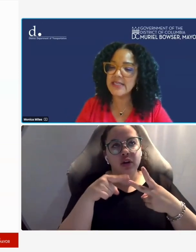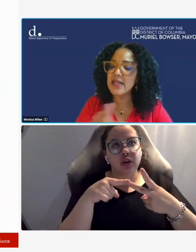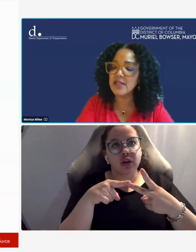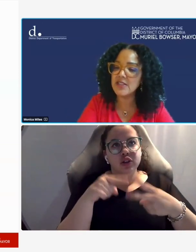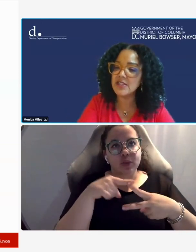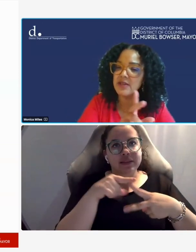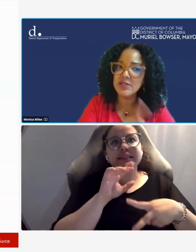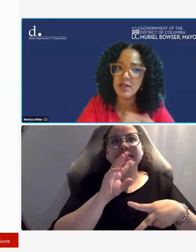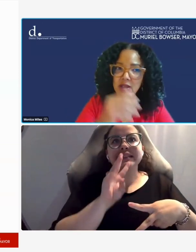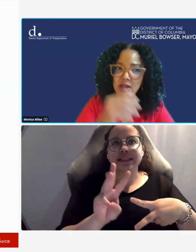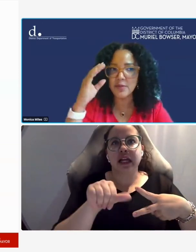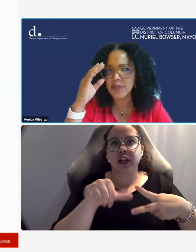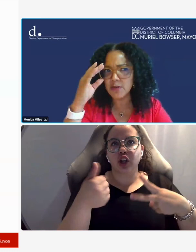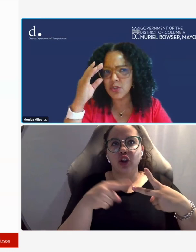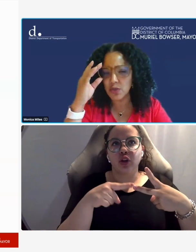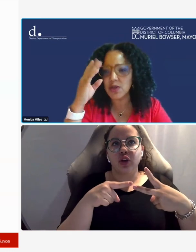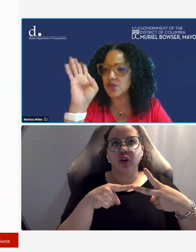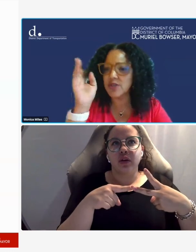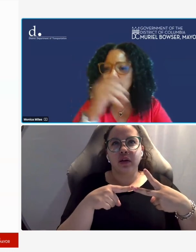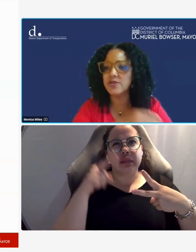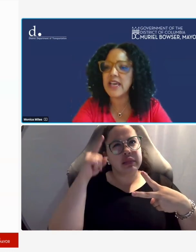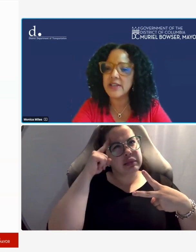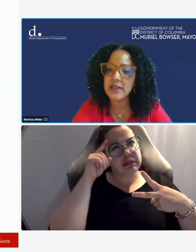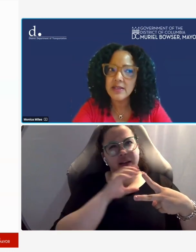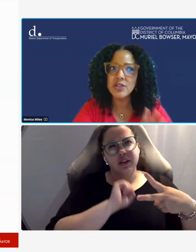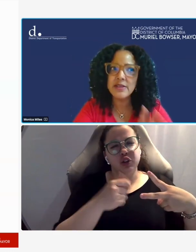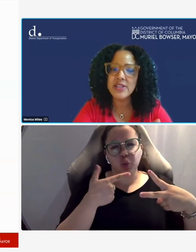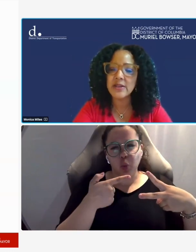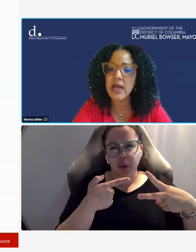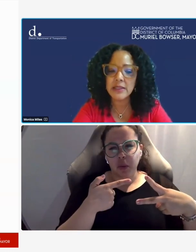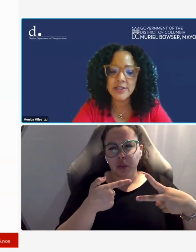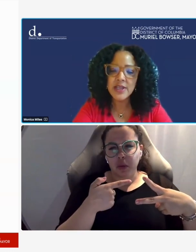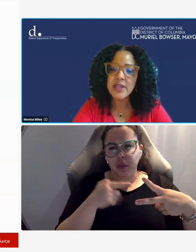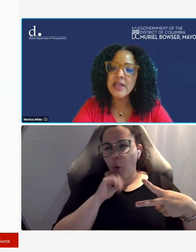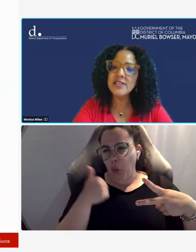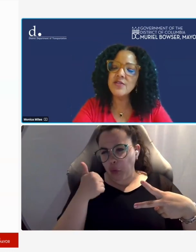had another son that was um i think he was 21 or 22 he's out of he was out of college and so for